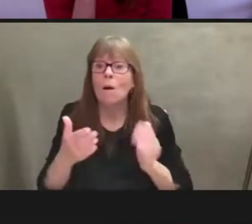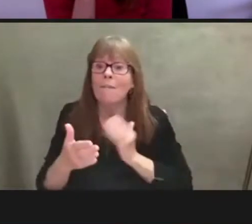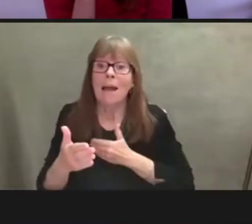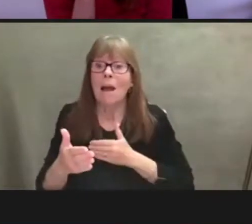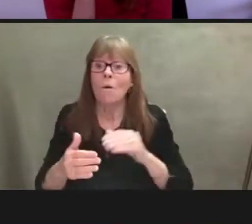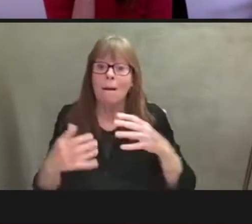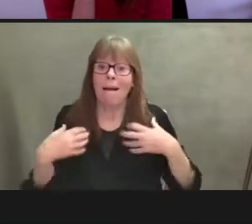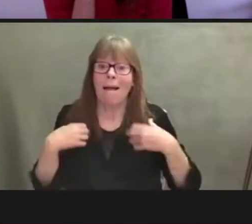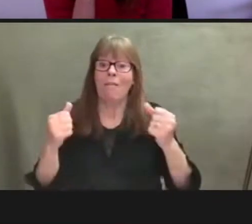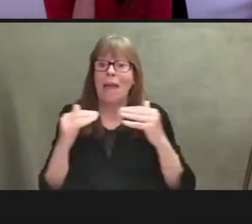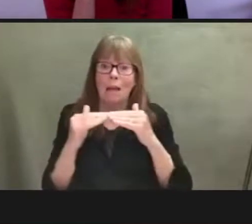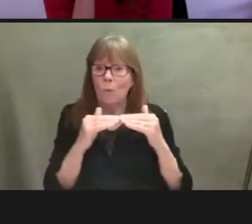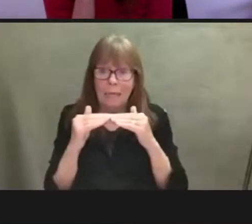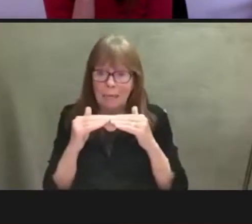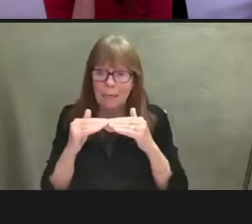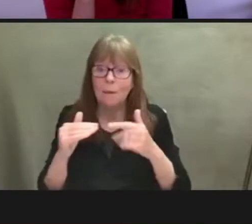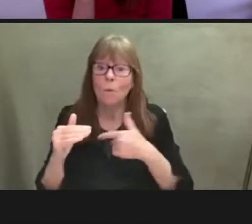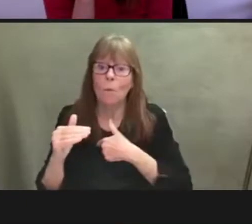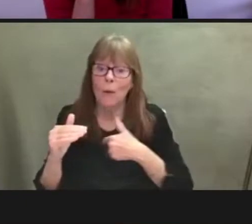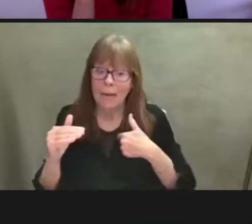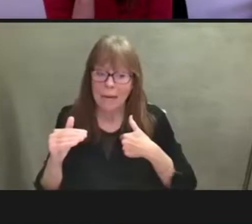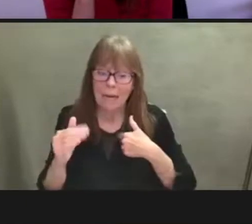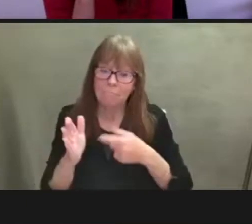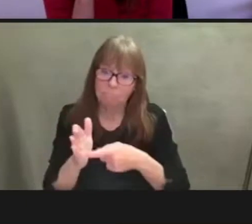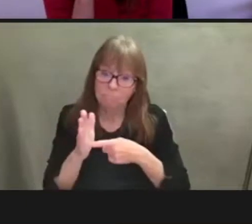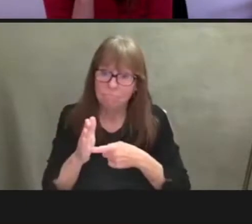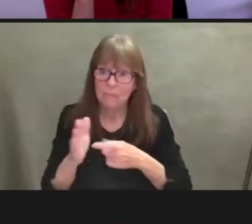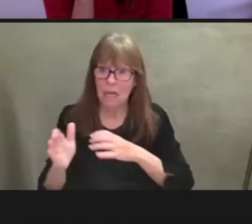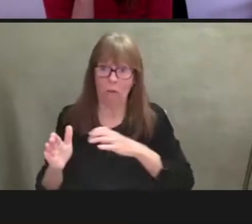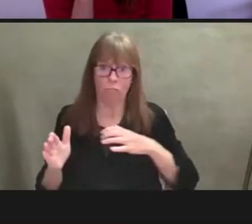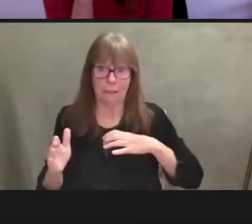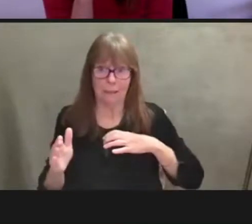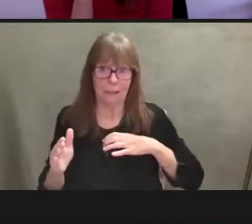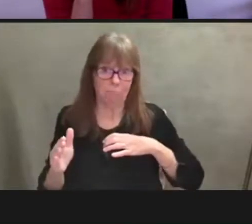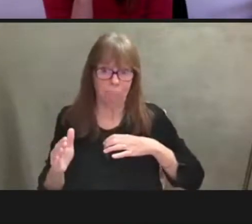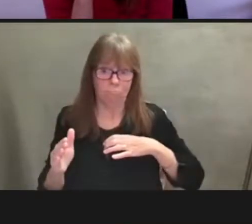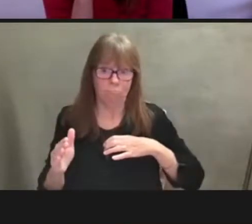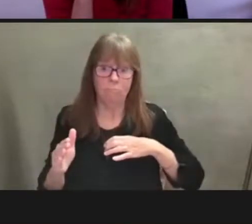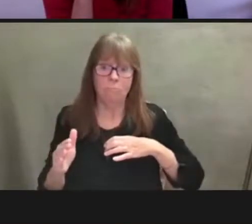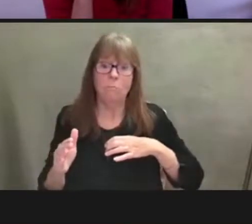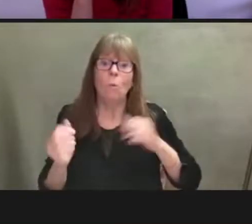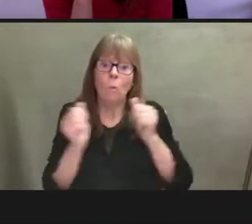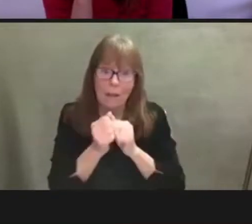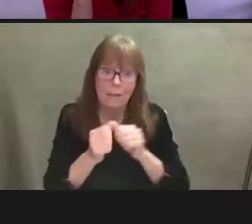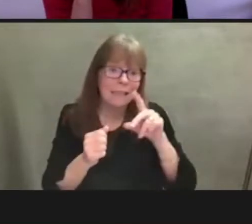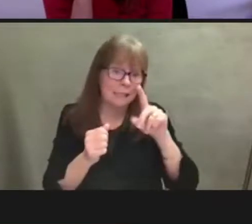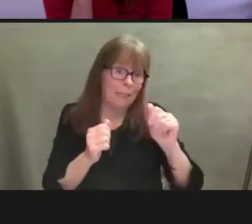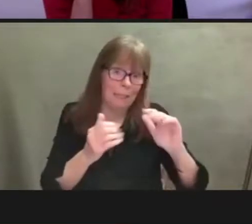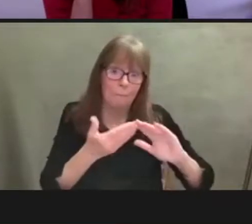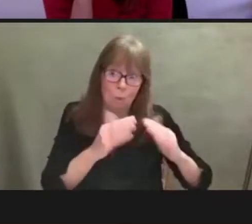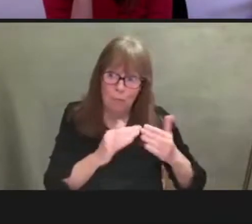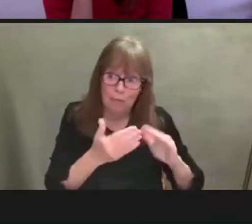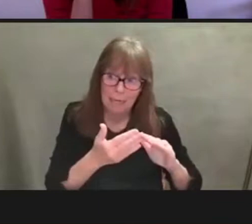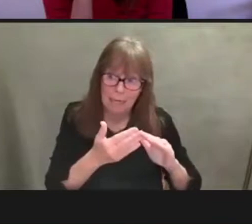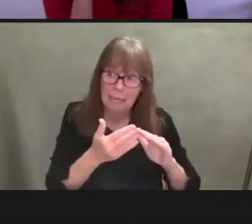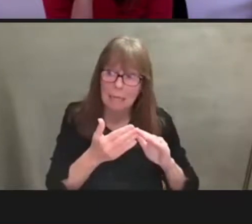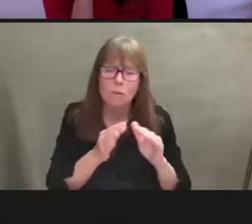We're calling upon Congress, together with the disability community, to define an essential